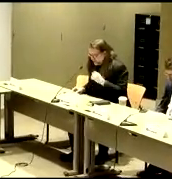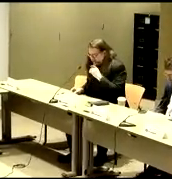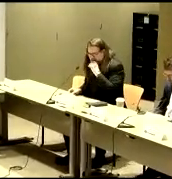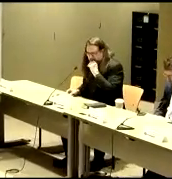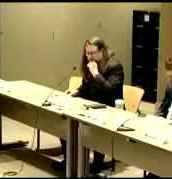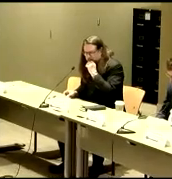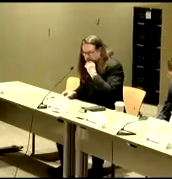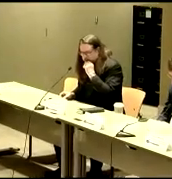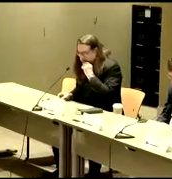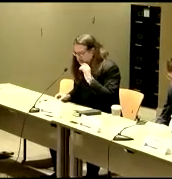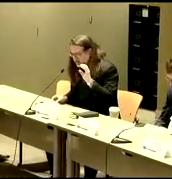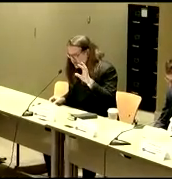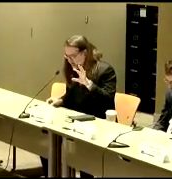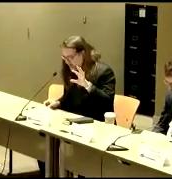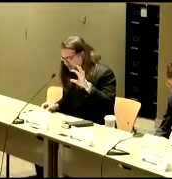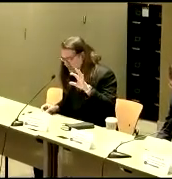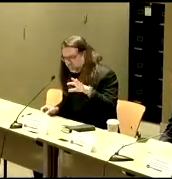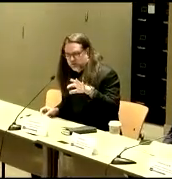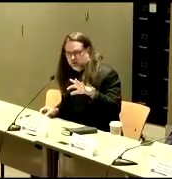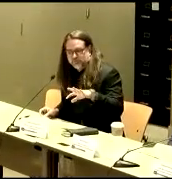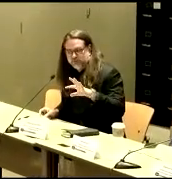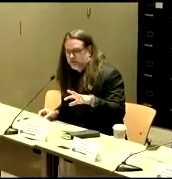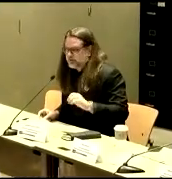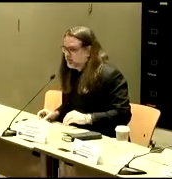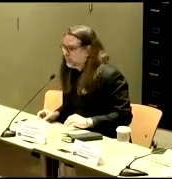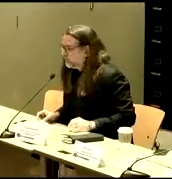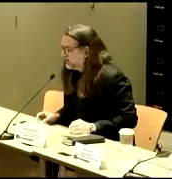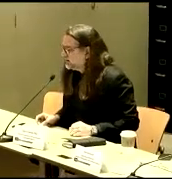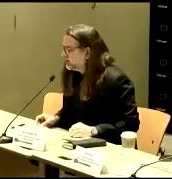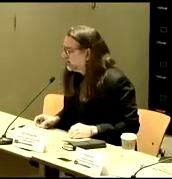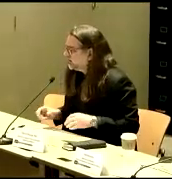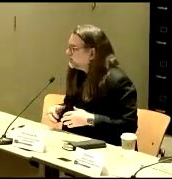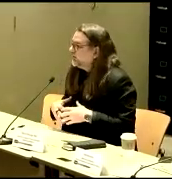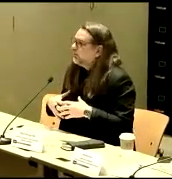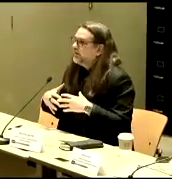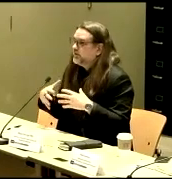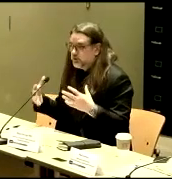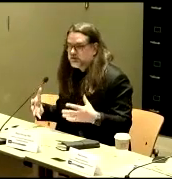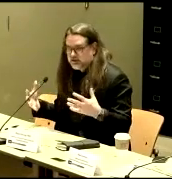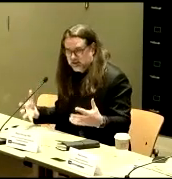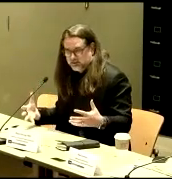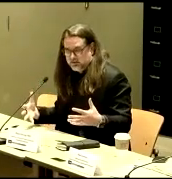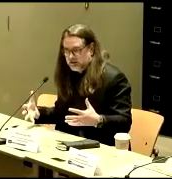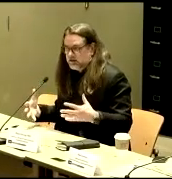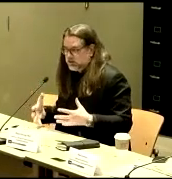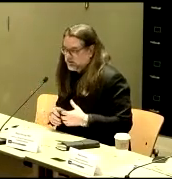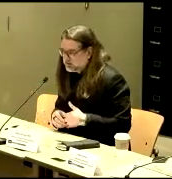If you aren't familiar with the Center for Forecasting Outbreak Analytics, we are one of the newest centers here at CDC.